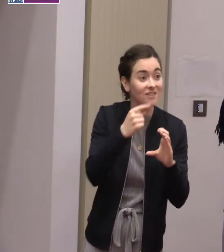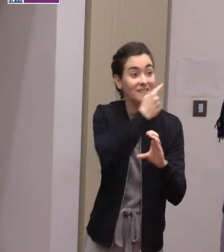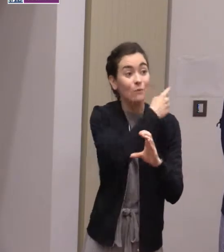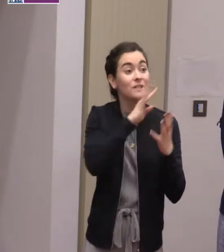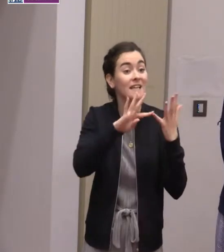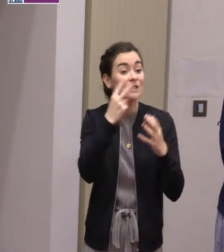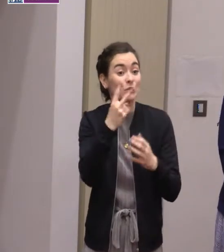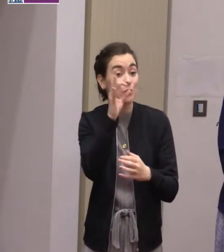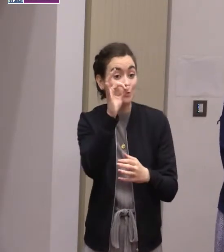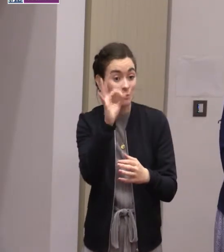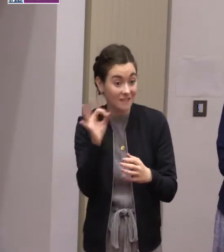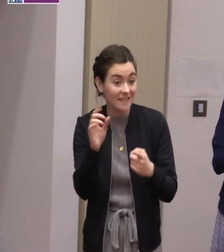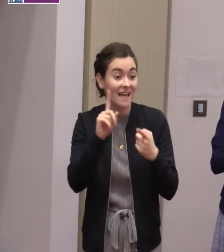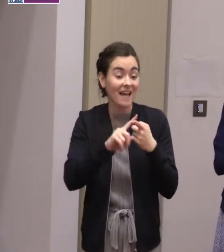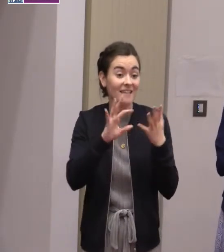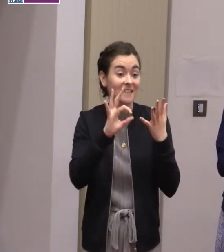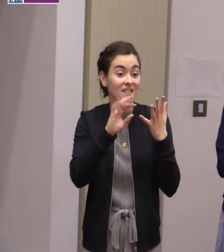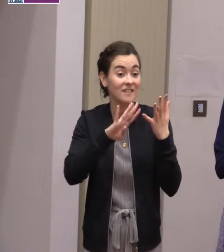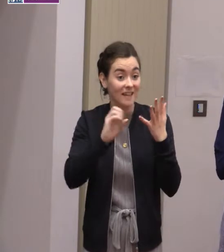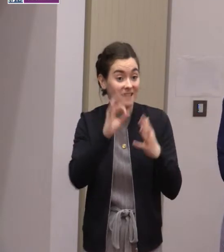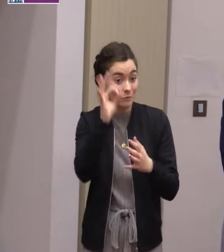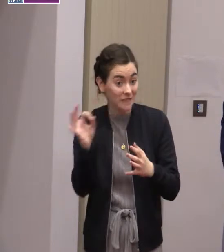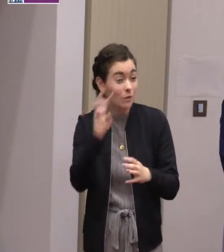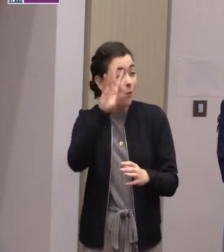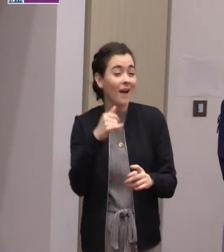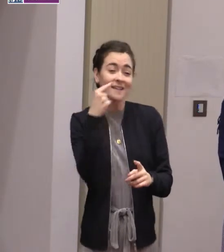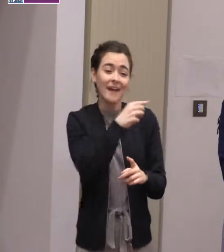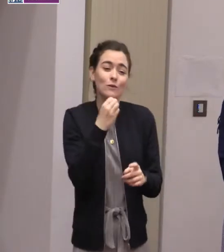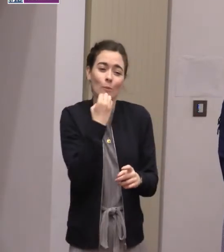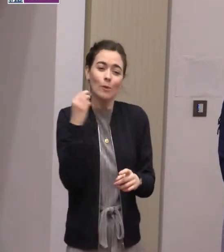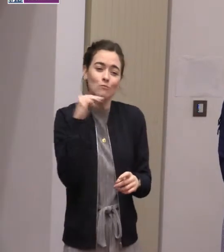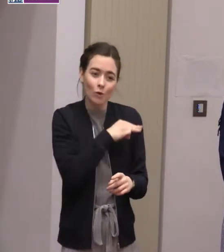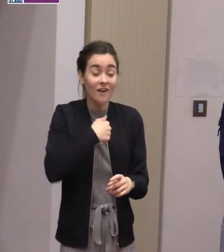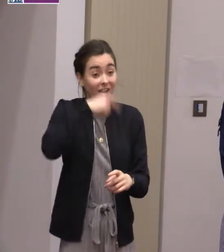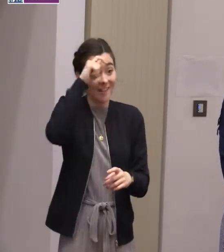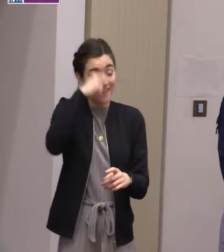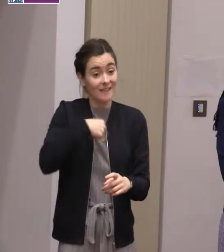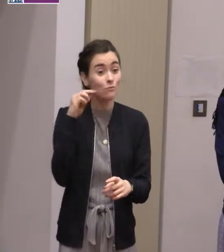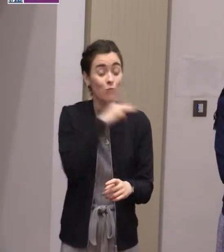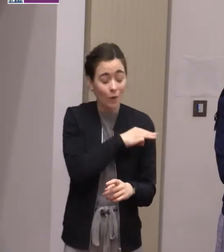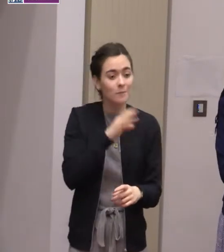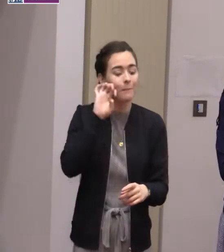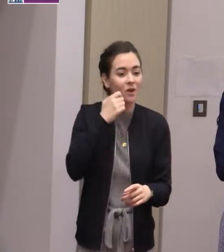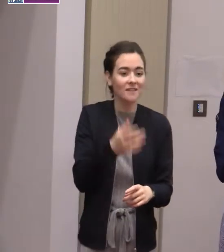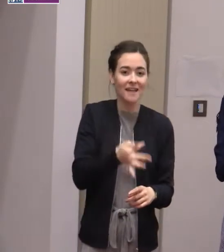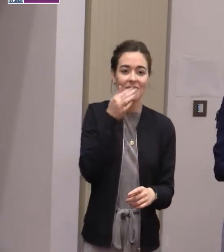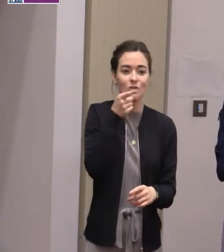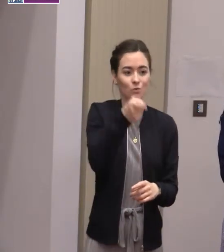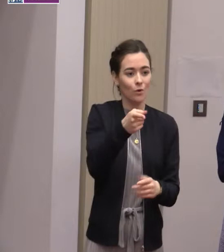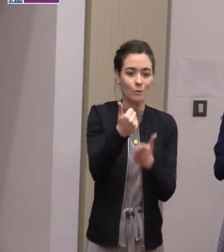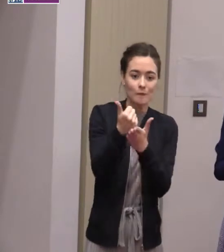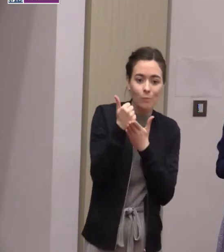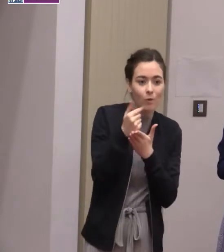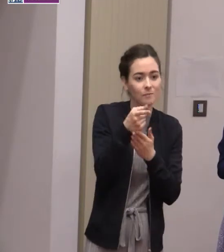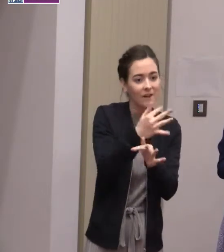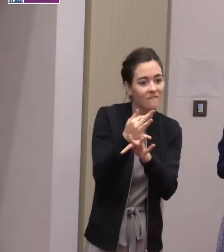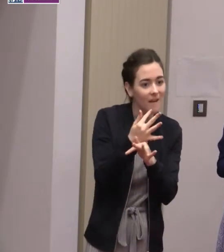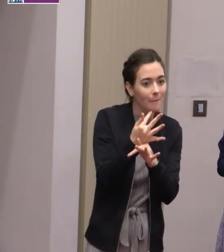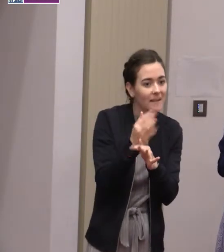92% and 90%, this is significant because if you are going to be supported to live in the